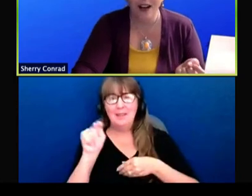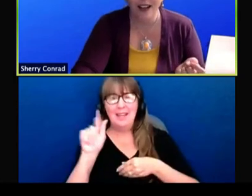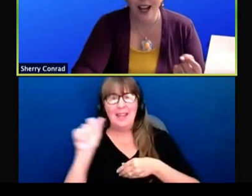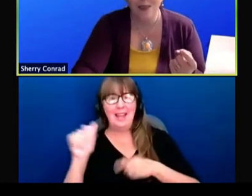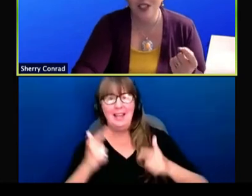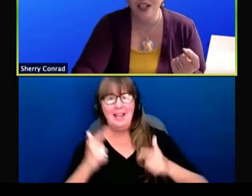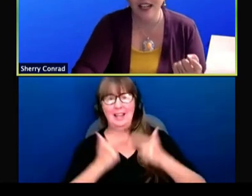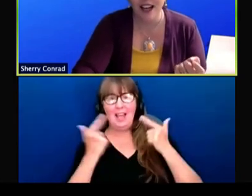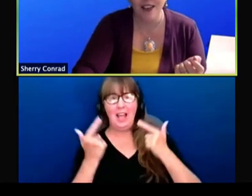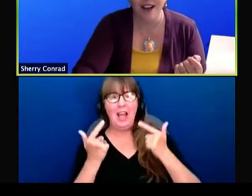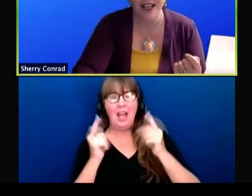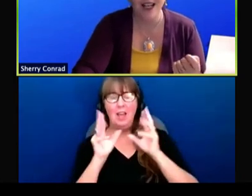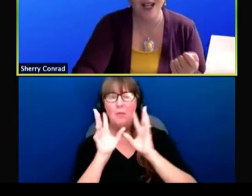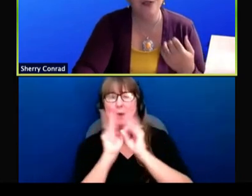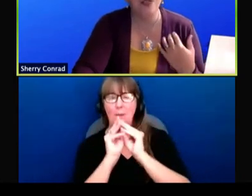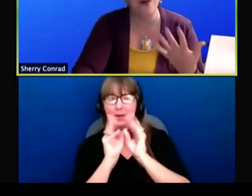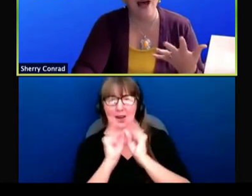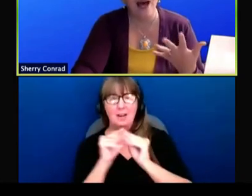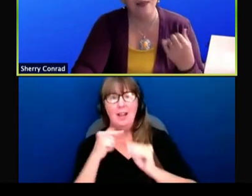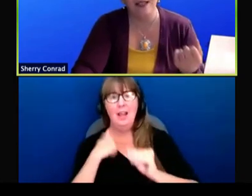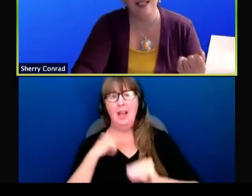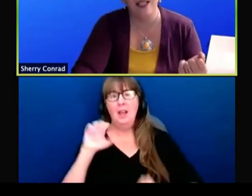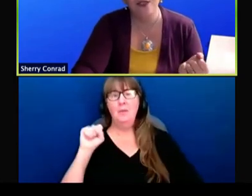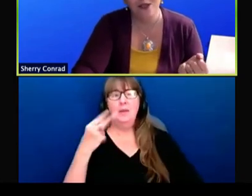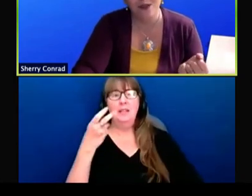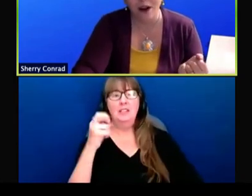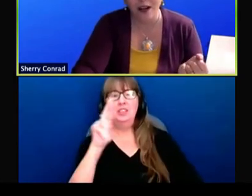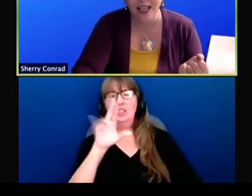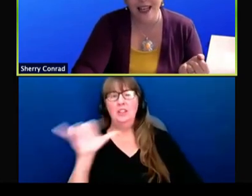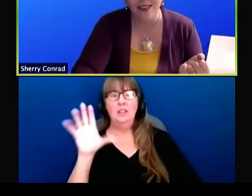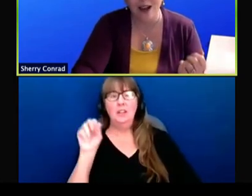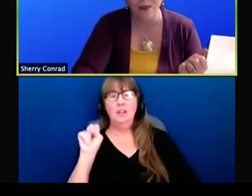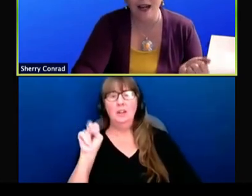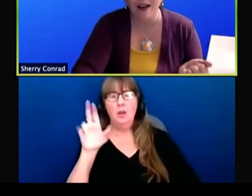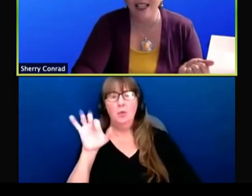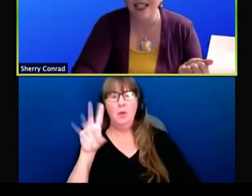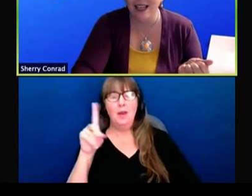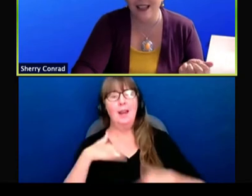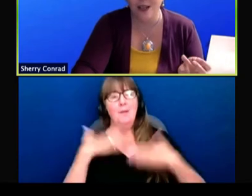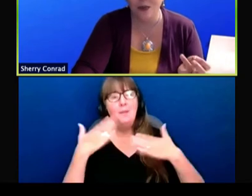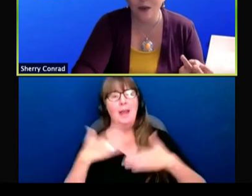Webinar! I’m Sherry Conrad and I’m so happy to introduce Mark Keith, our Parent Liaison with